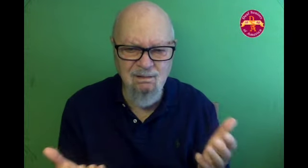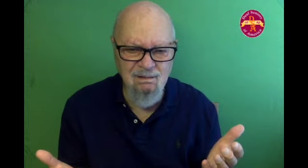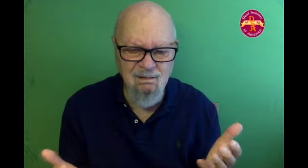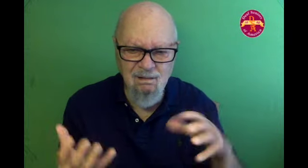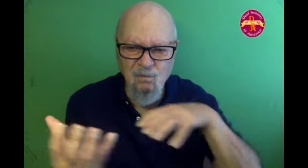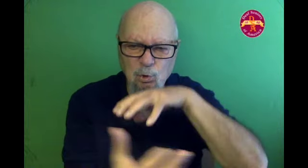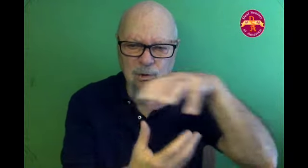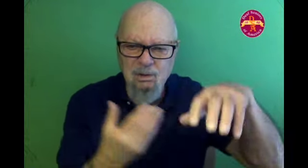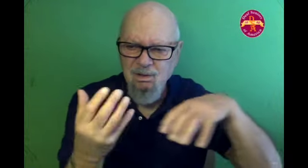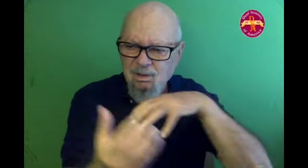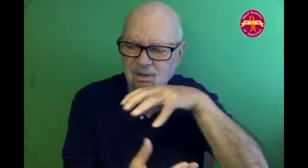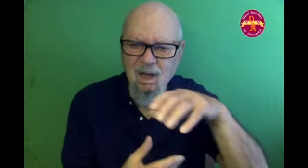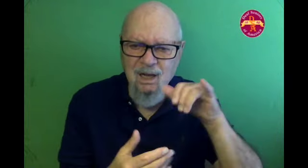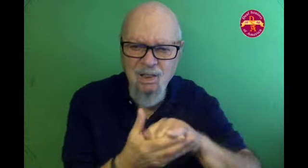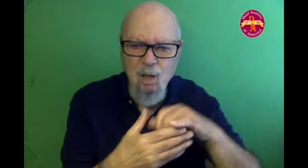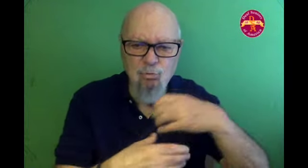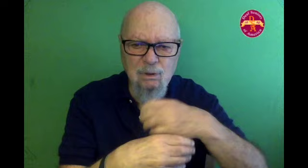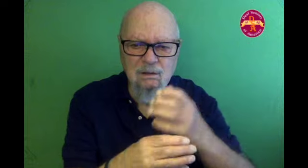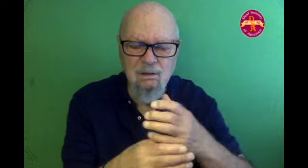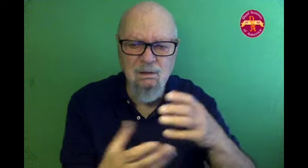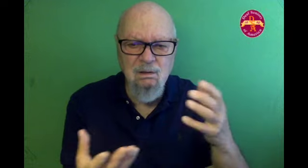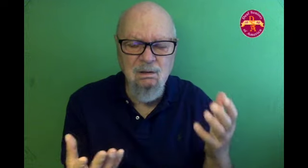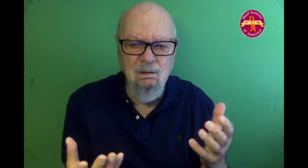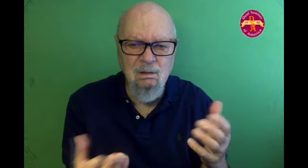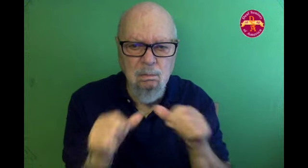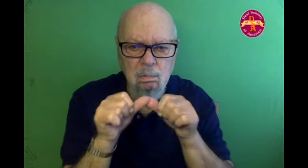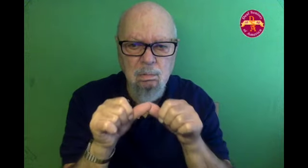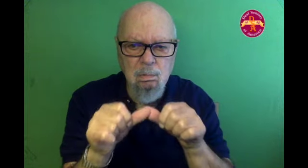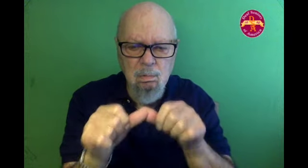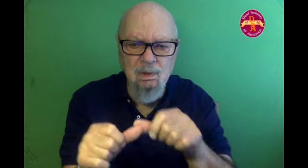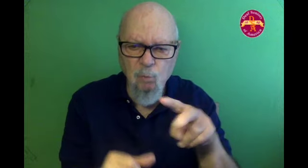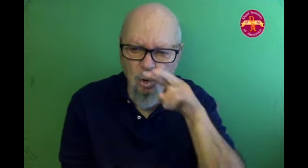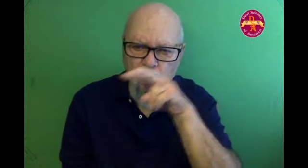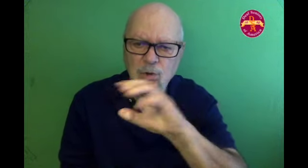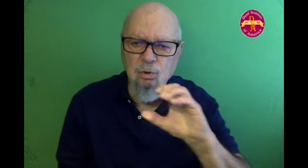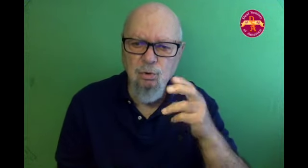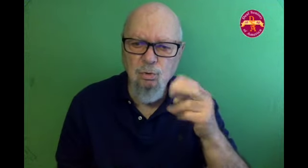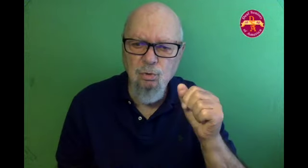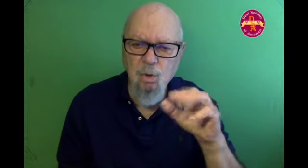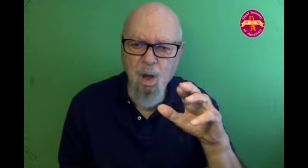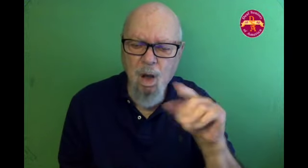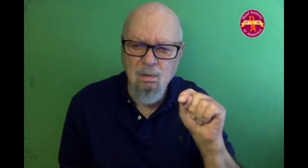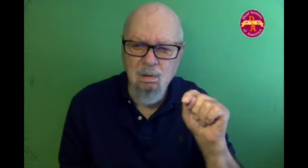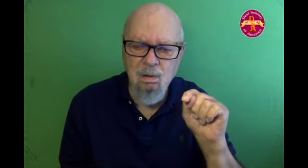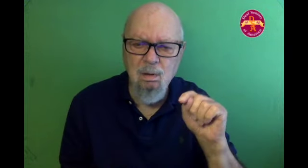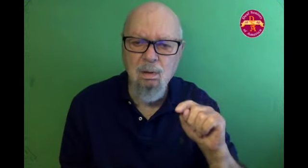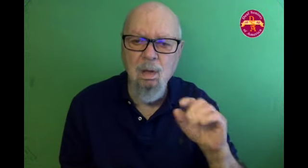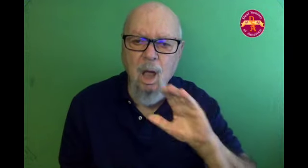Still confusion. There is a chart